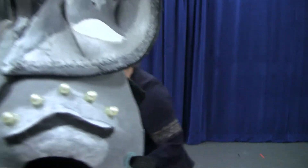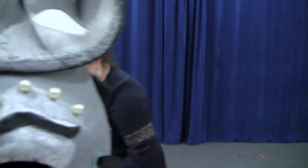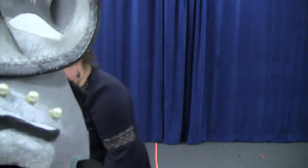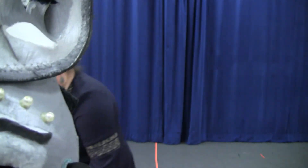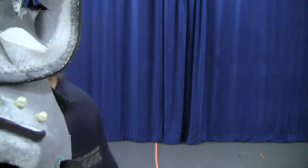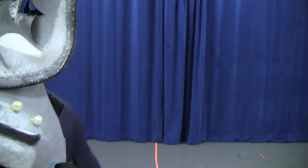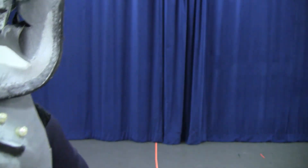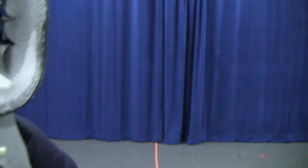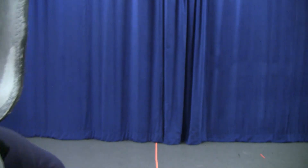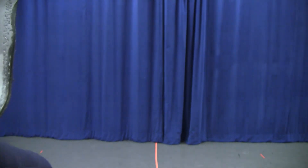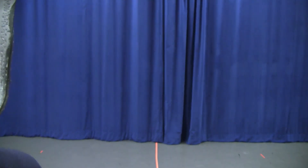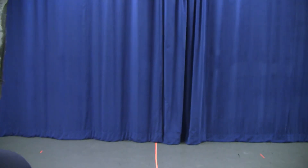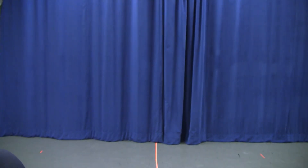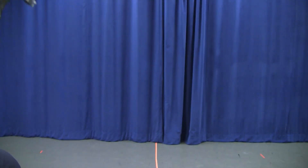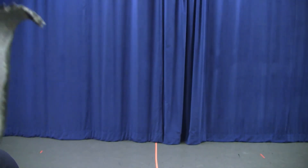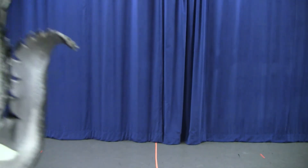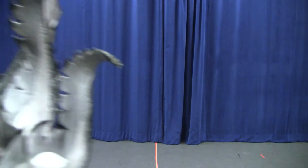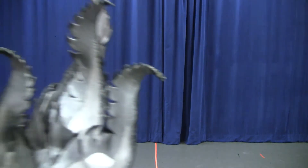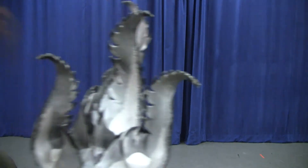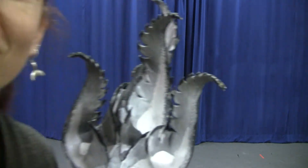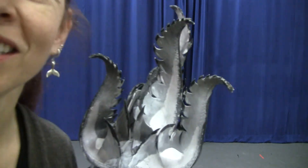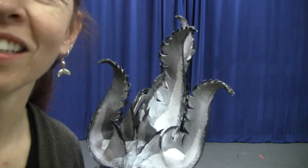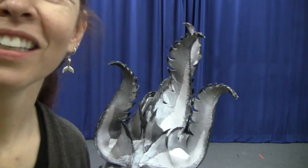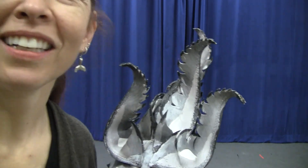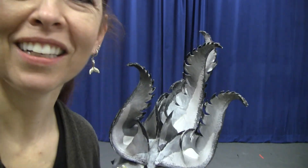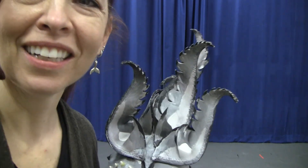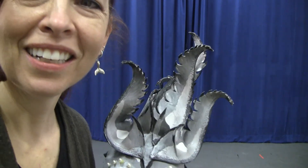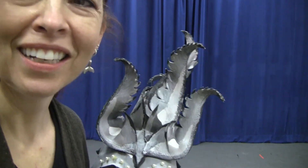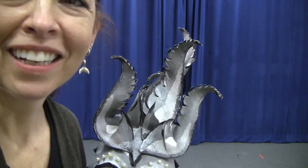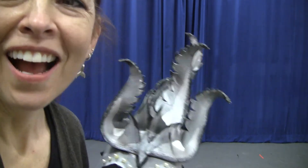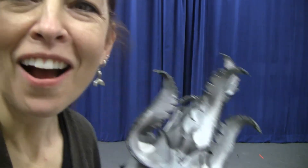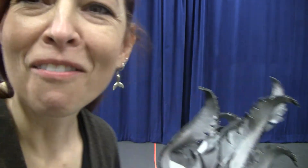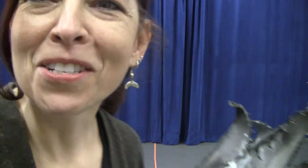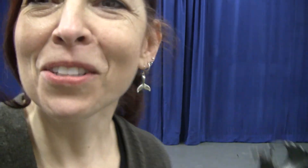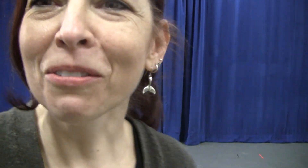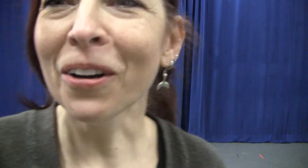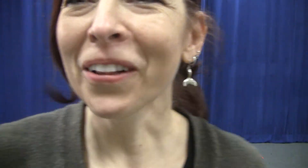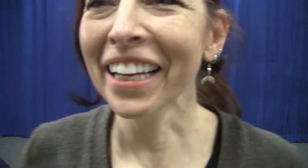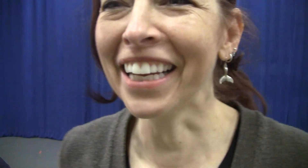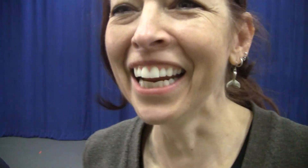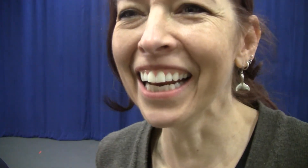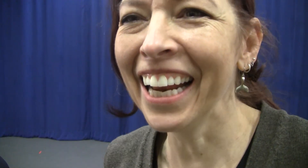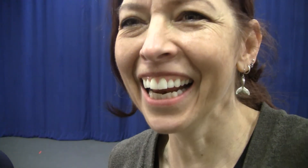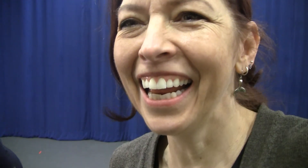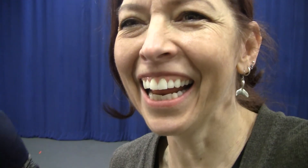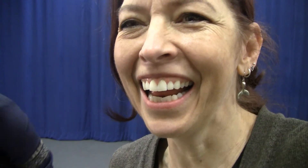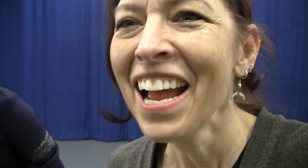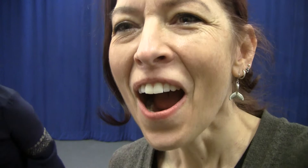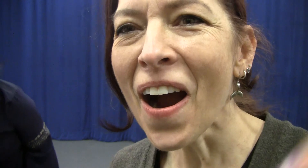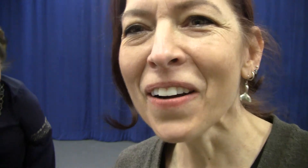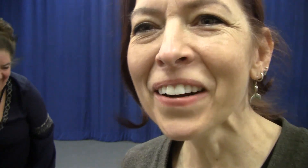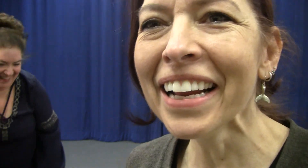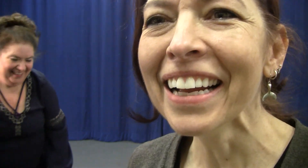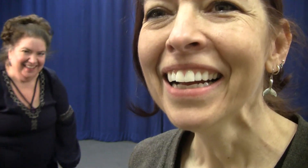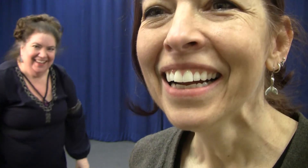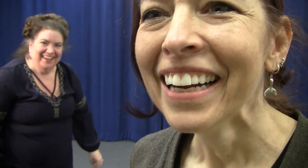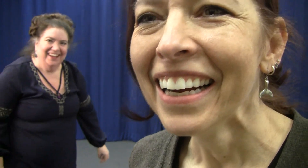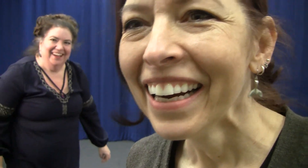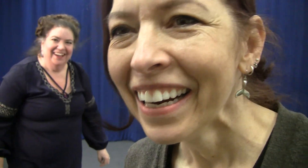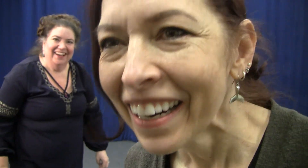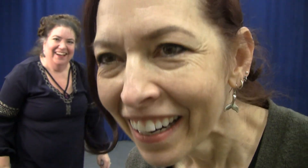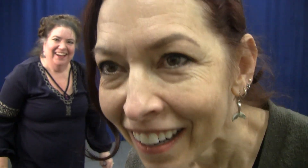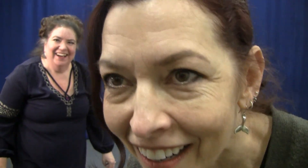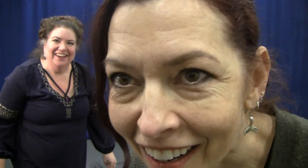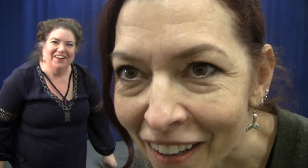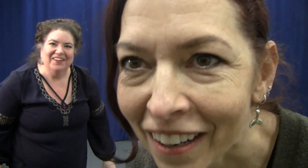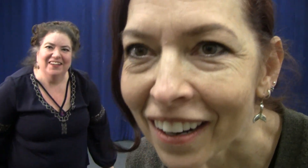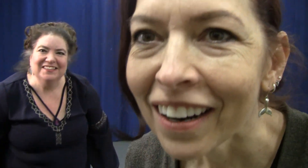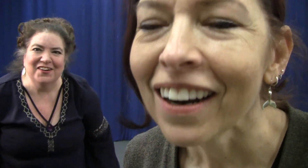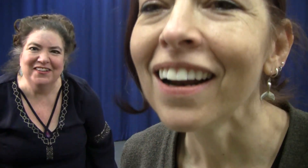stop I don't know where we put it we're still rolling are we? No it's not really